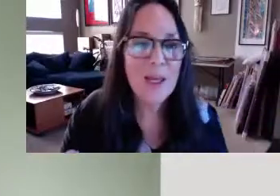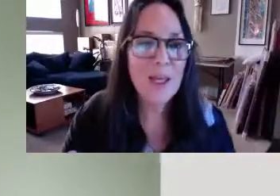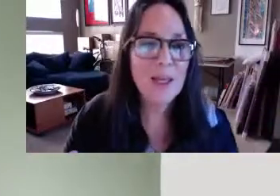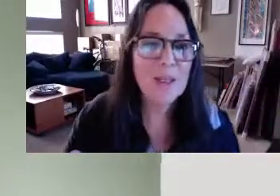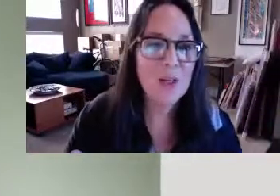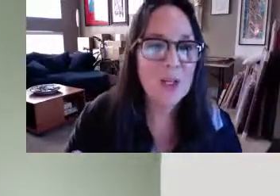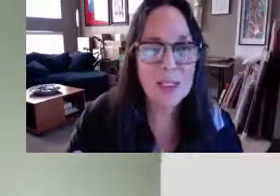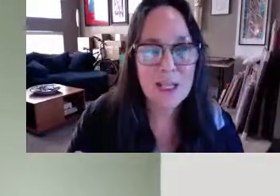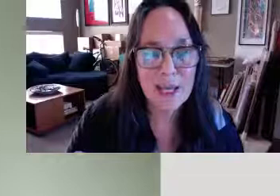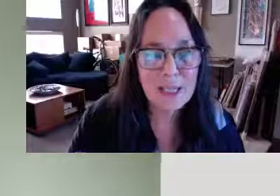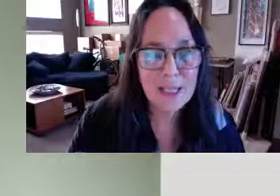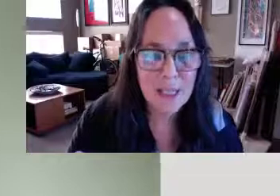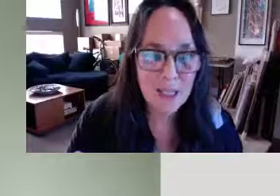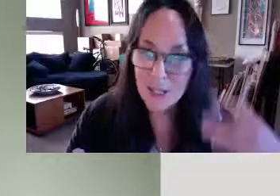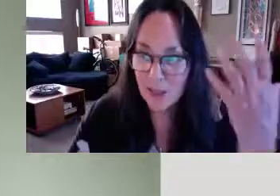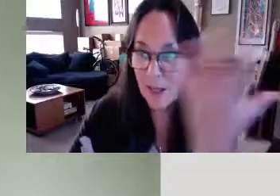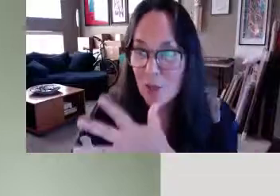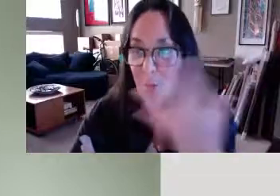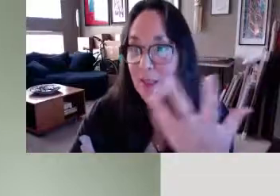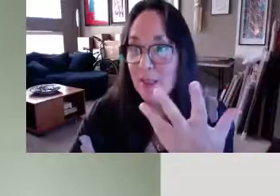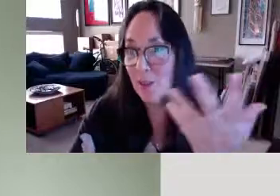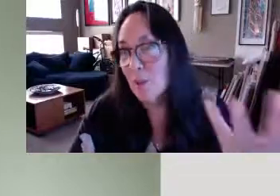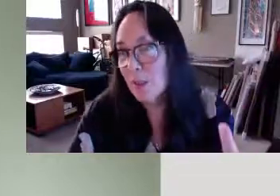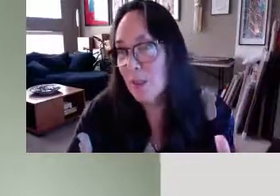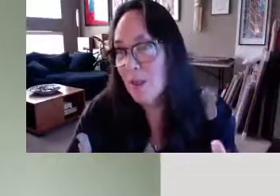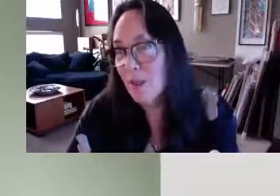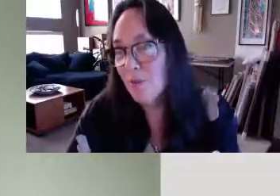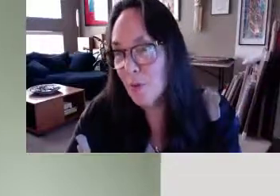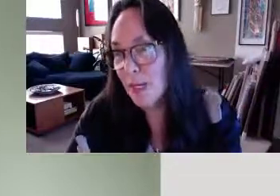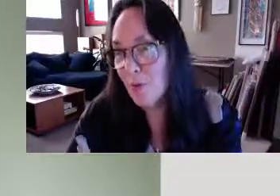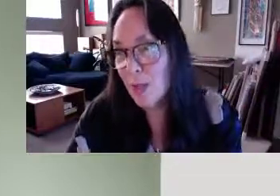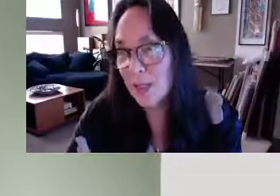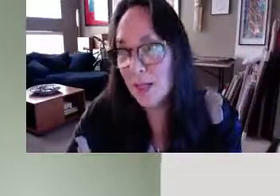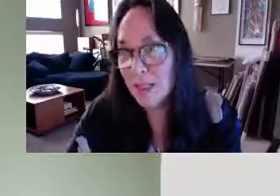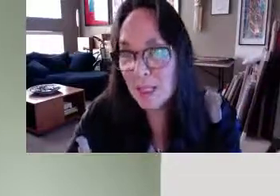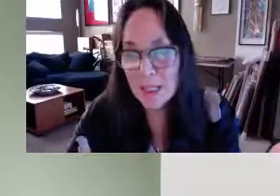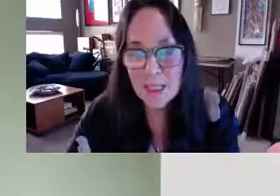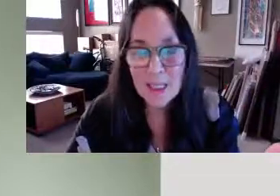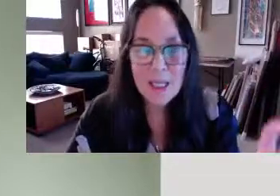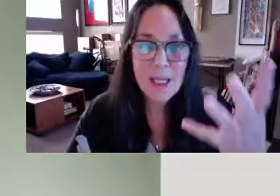and she has a dance stick and then headdresses this was the the first headdress that i did and